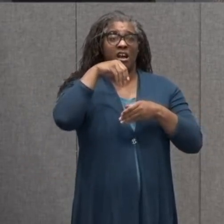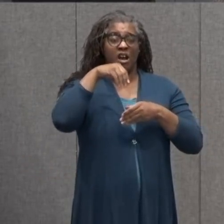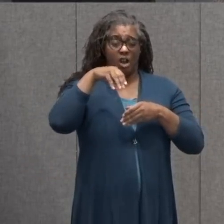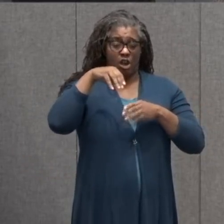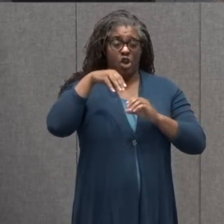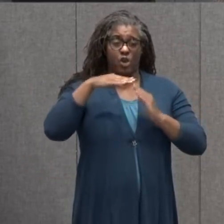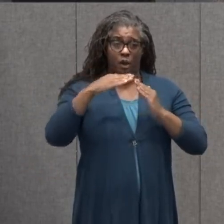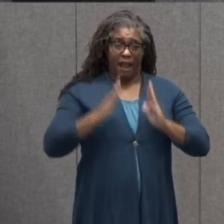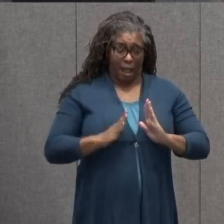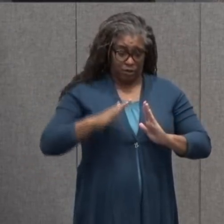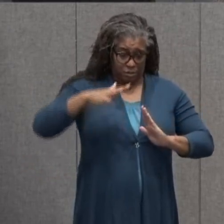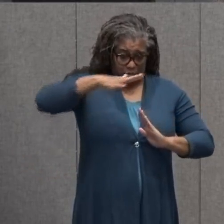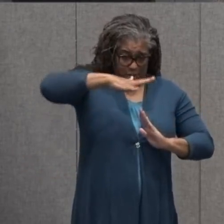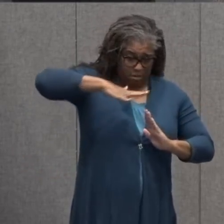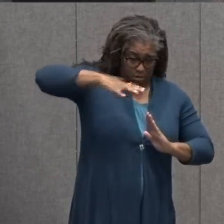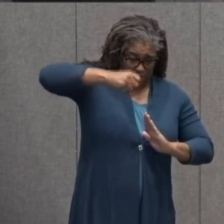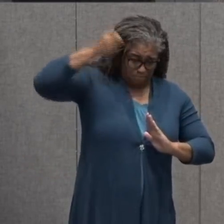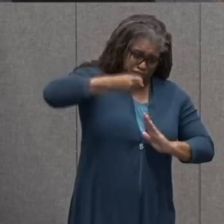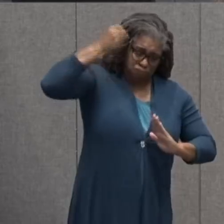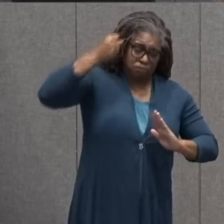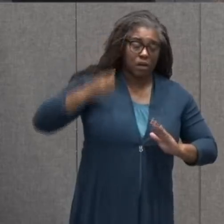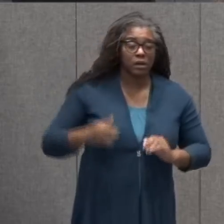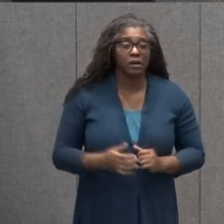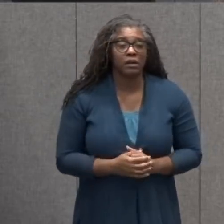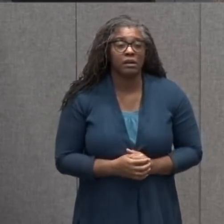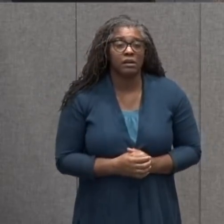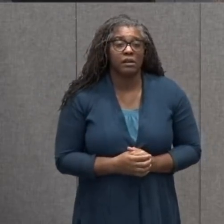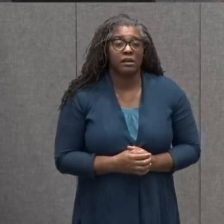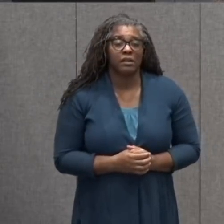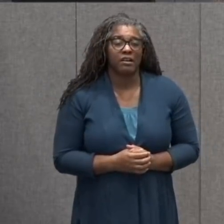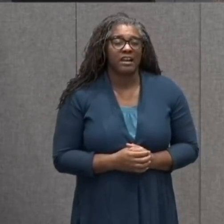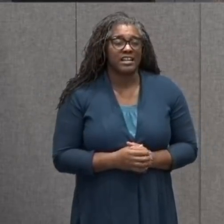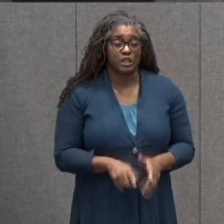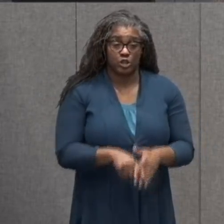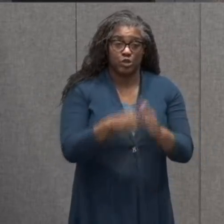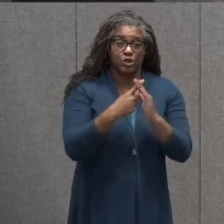Then it starts to rain really really hard.